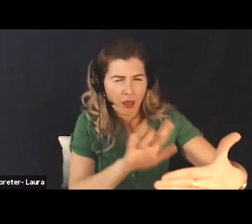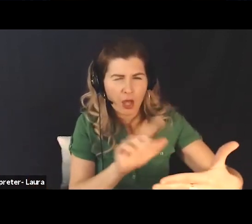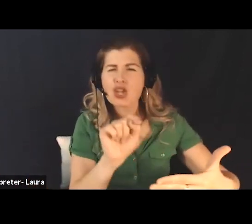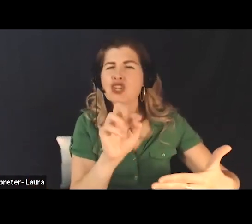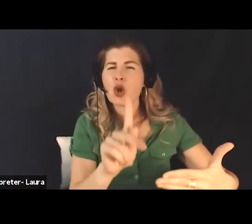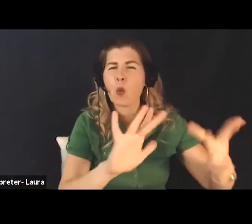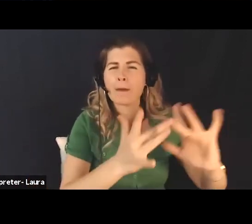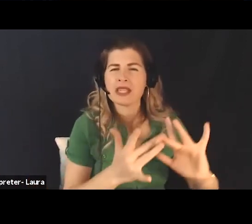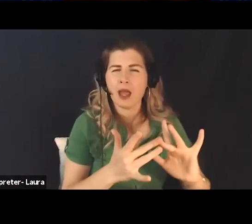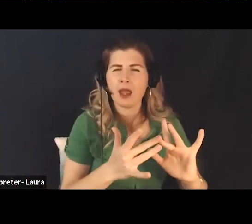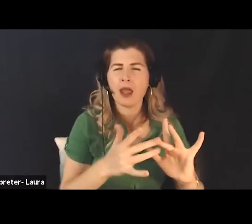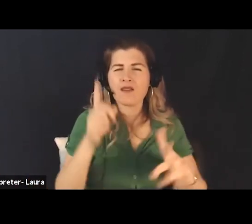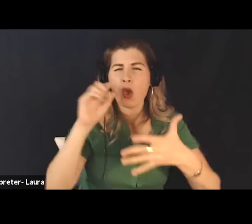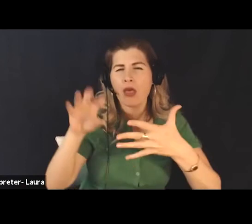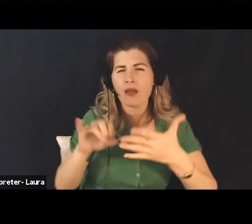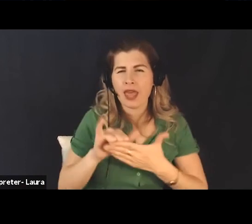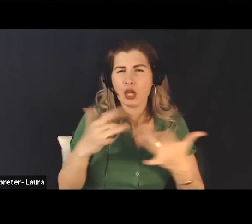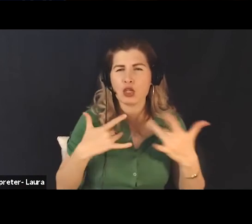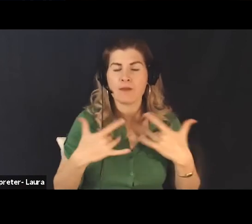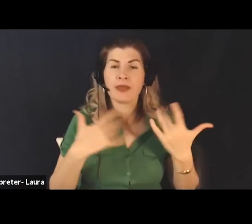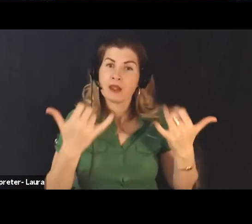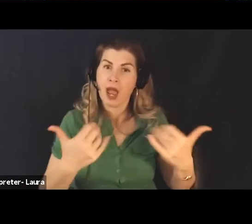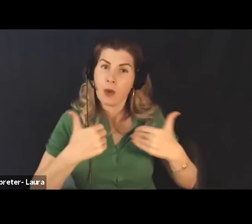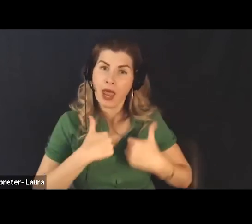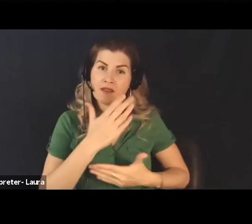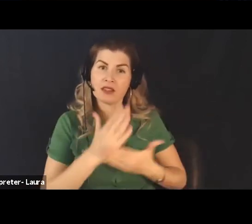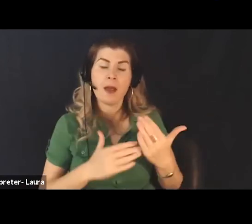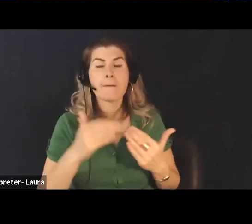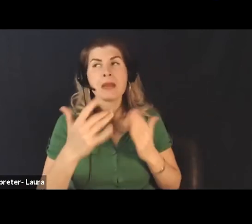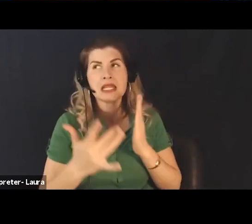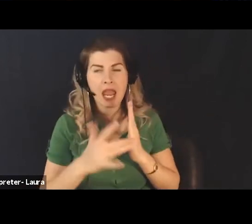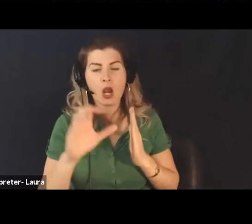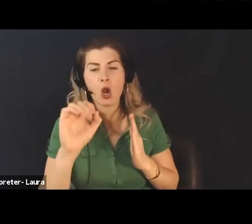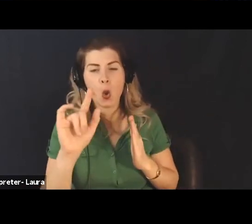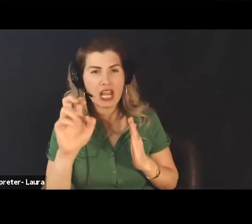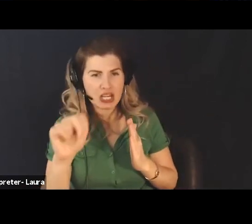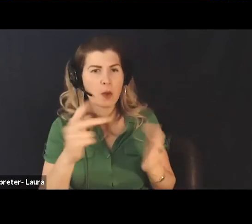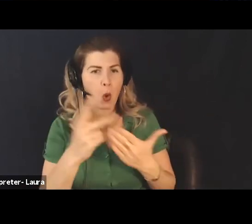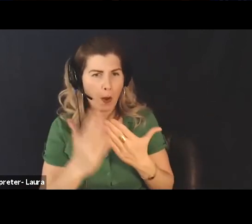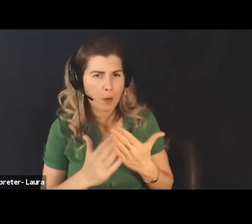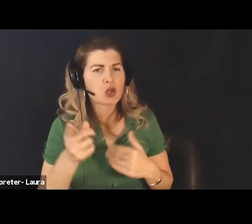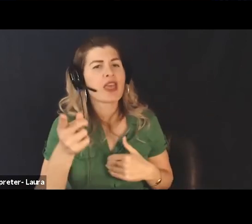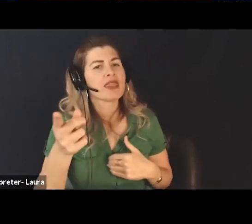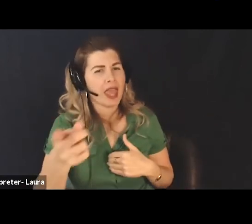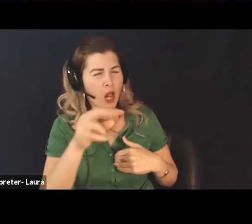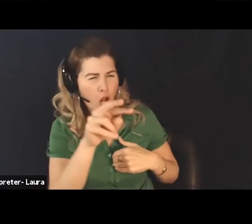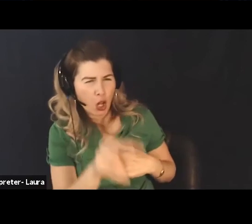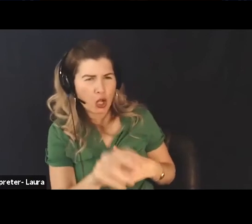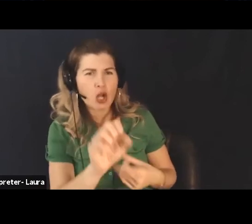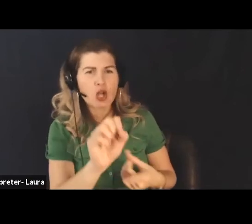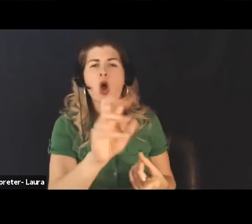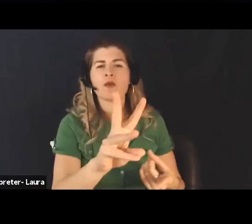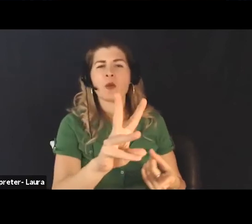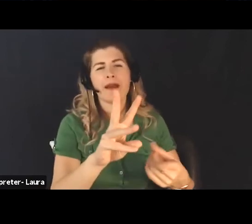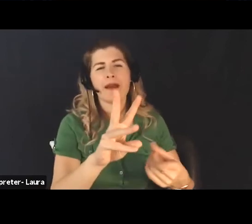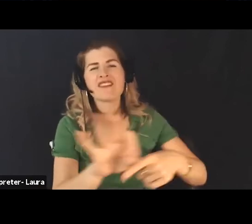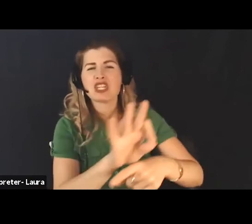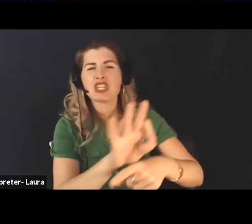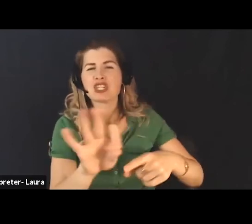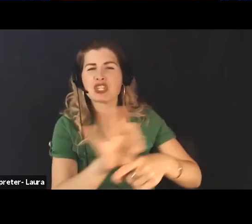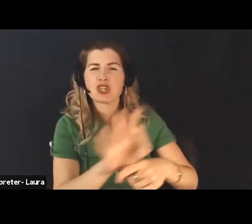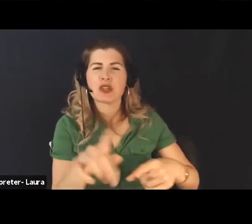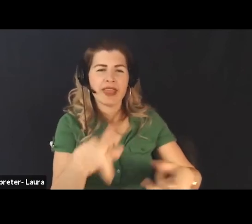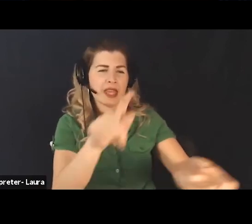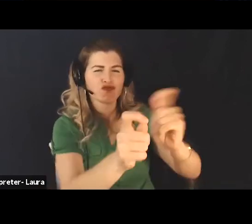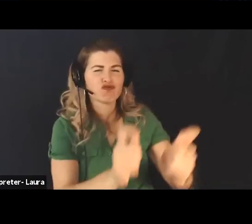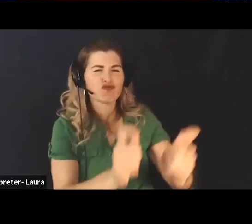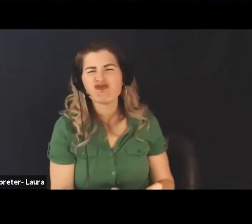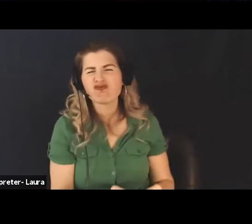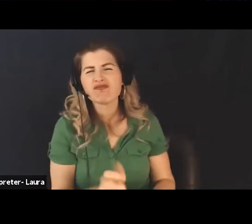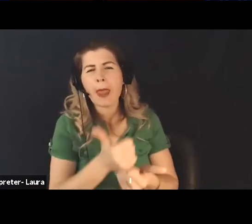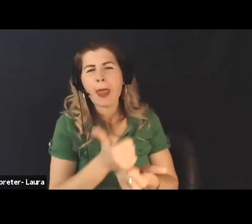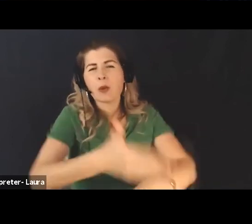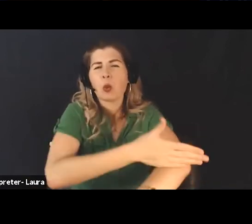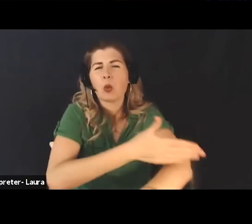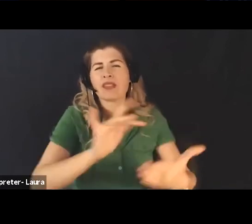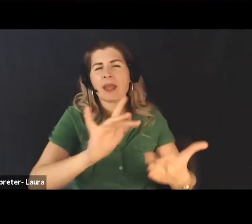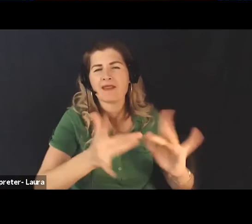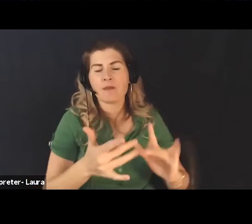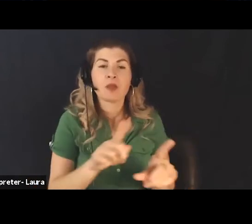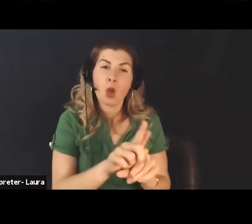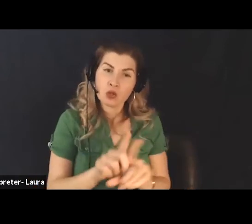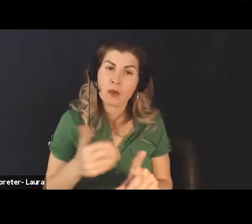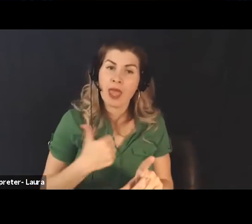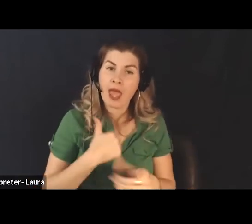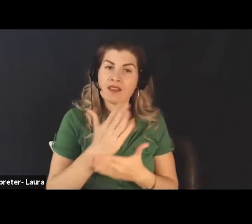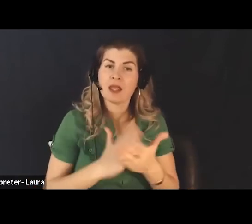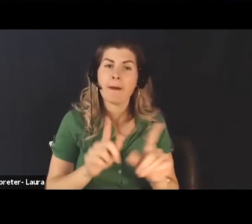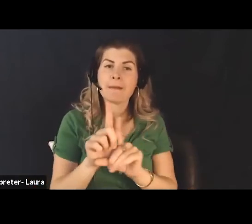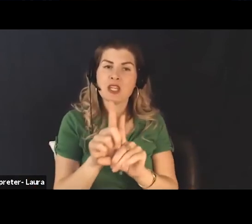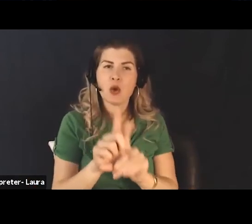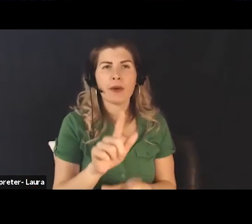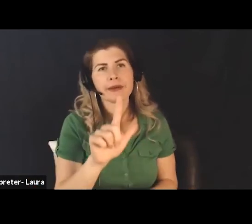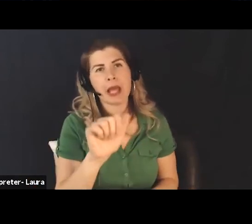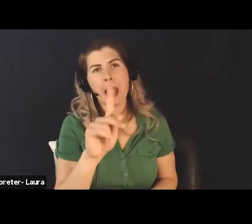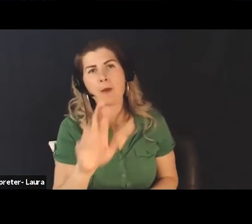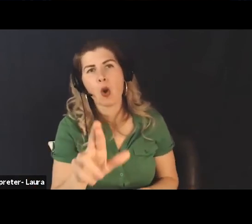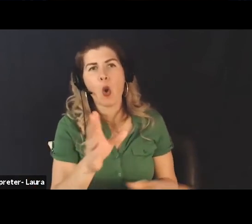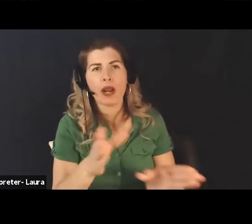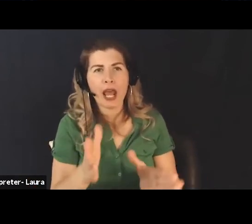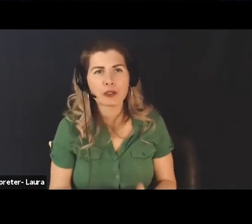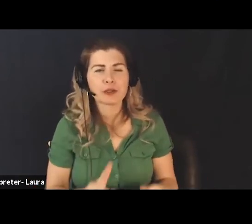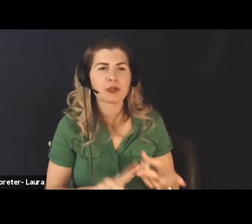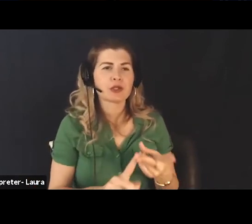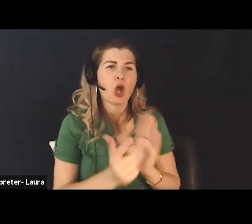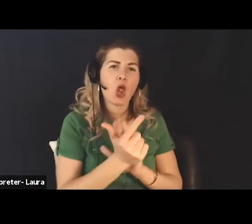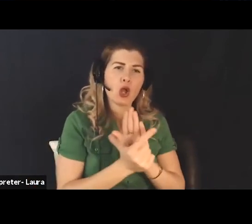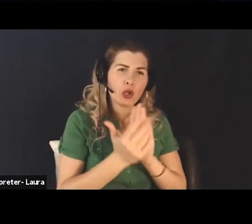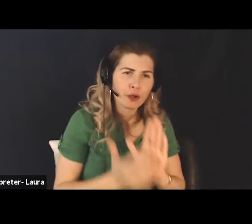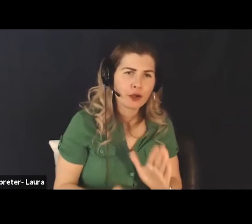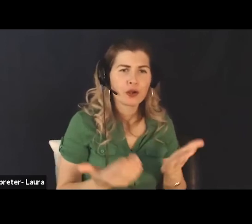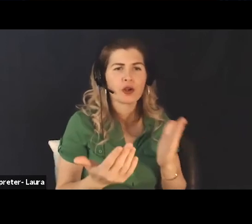Now, Chaka Khan is also kind of has contributors that are tech worker coalition programmers who operate and make improvements to software features and stability, and the worker organizers have also a network of mentors who are labor organizers are no